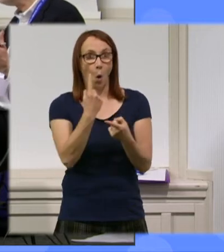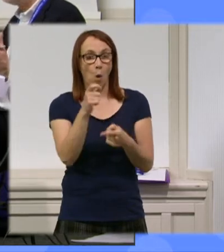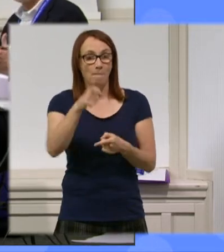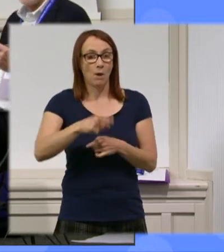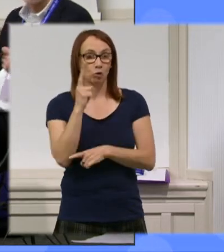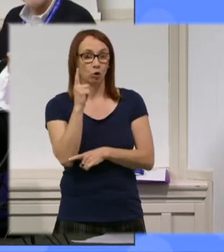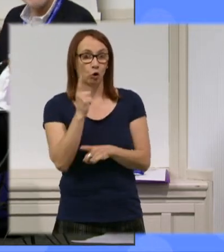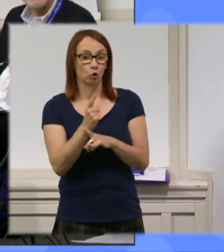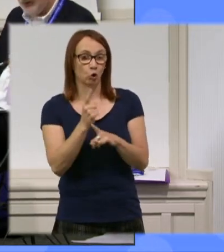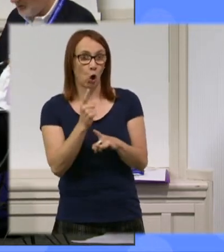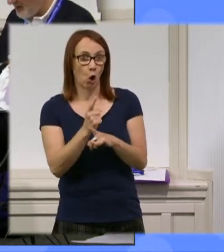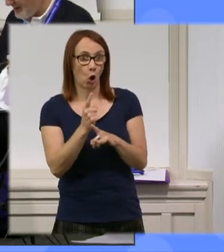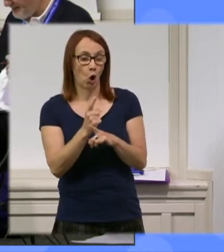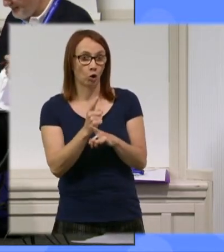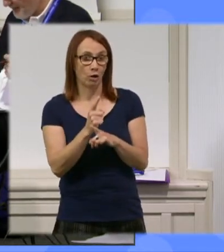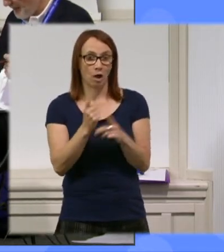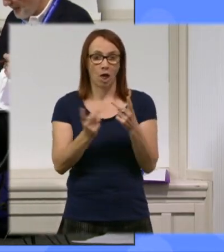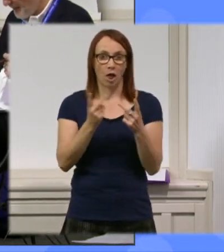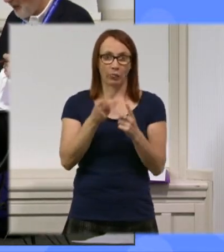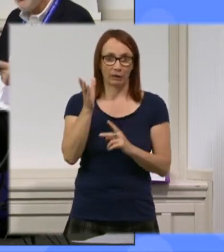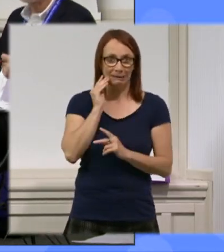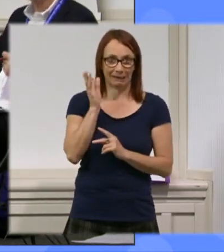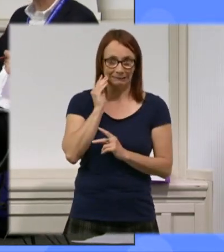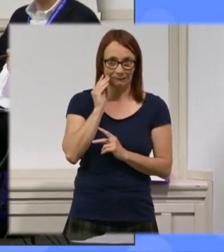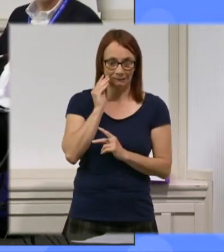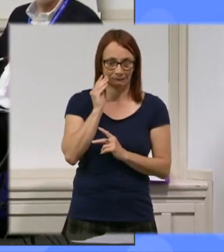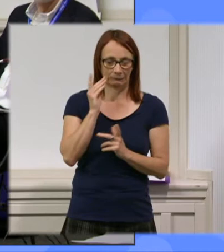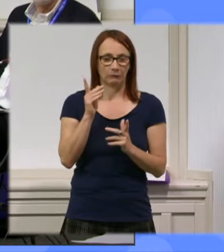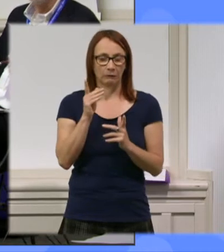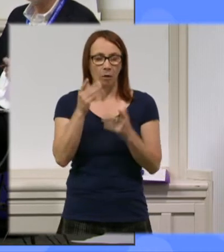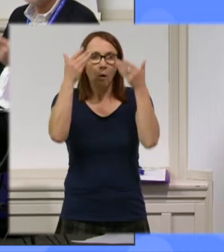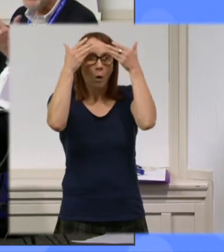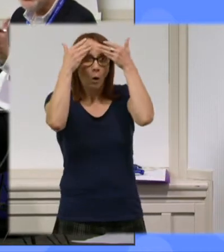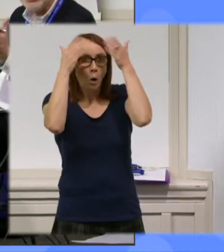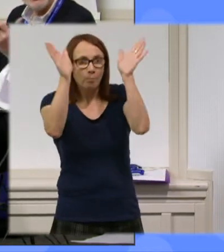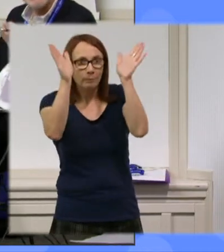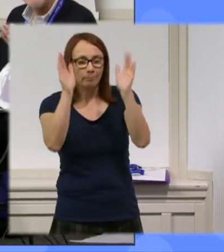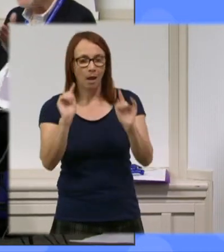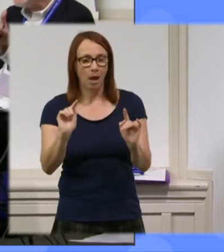everybody approaching or with open minds challenging your assumptions that